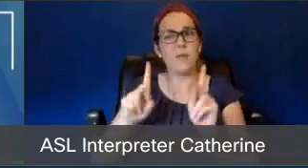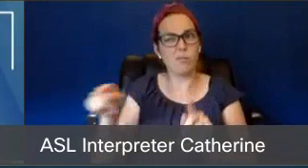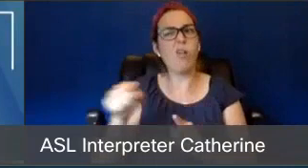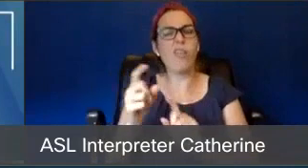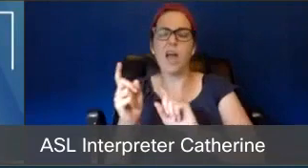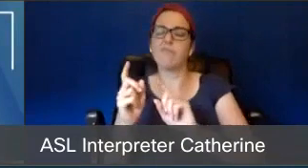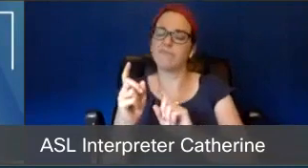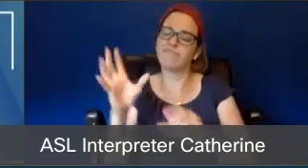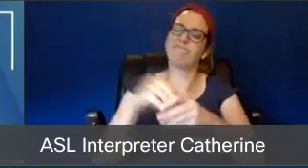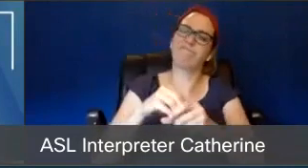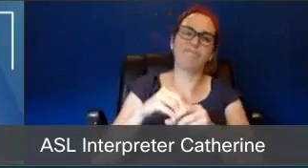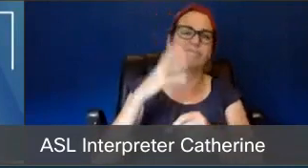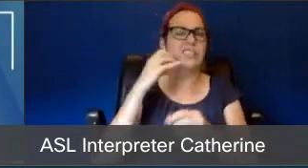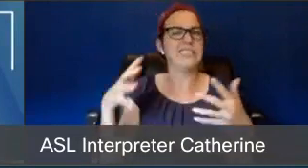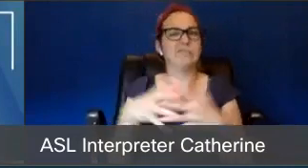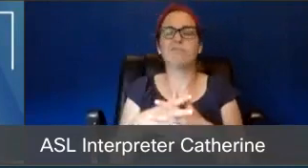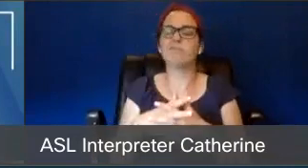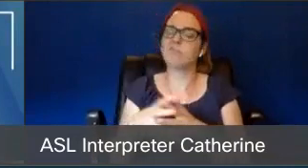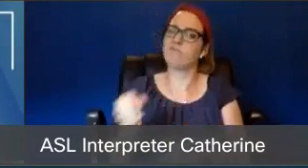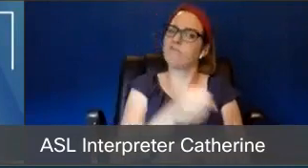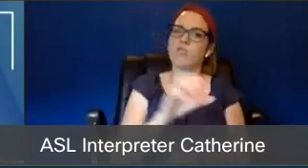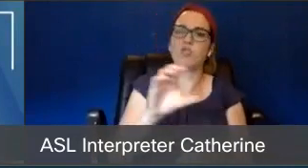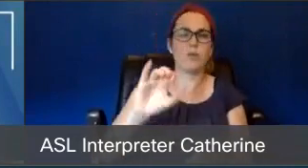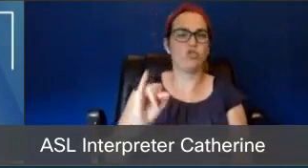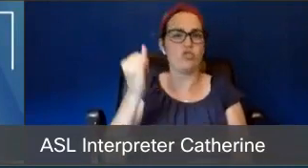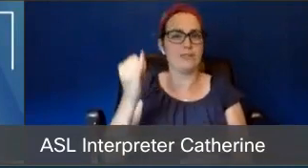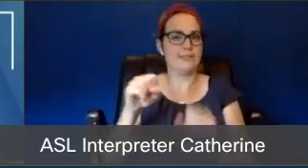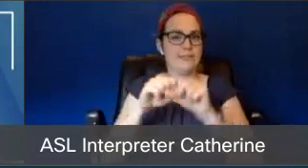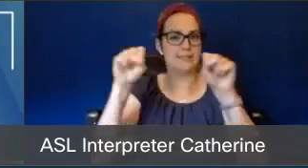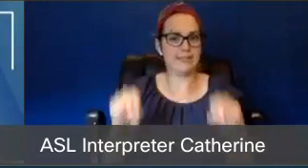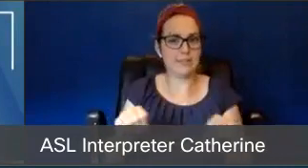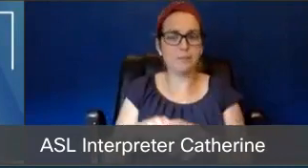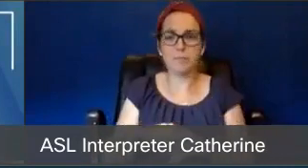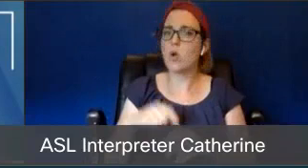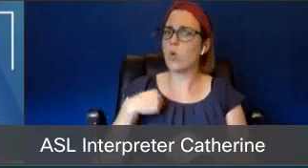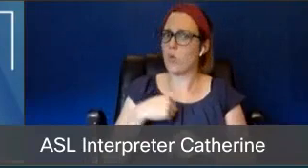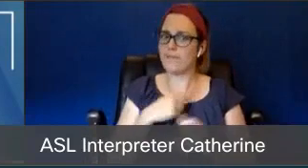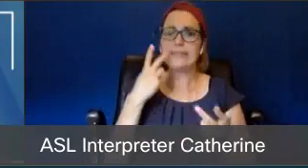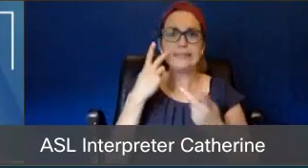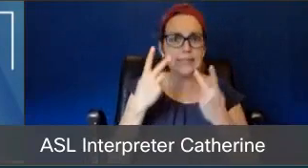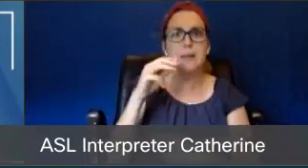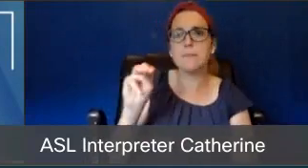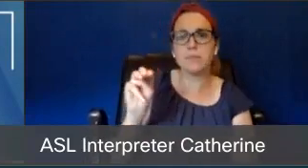As I've noted previously, there's overwhelming evidence that medication assisted treatment is an effective intervention for addressing opioid